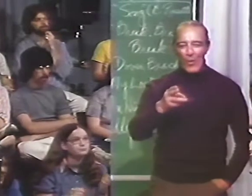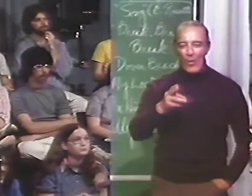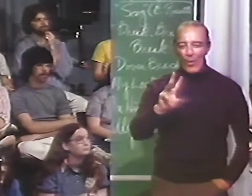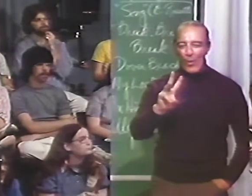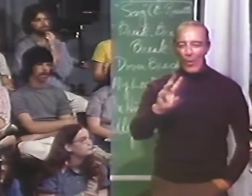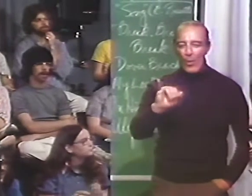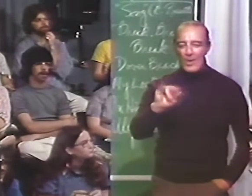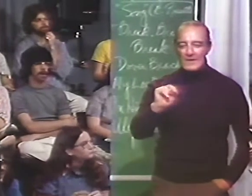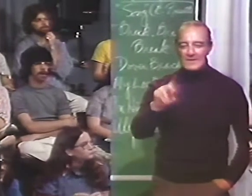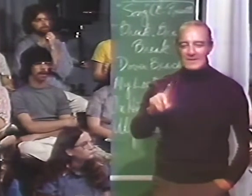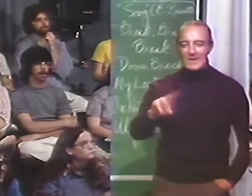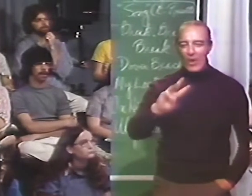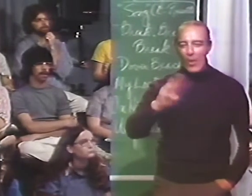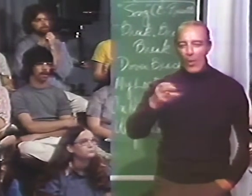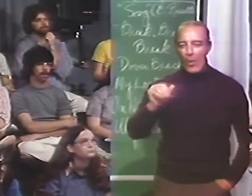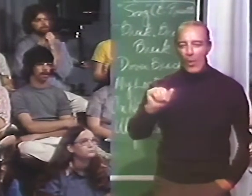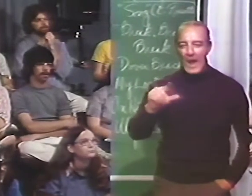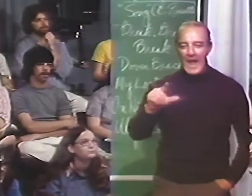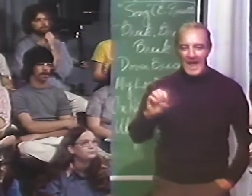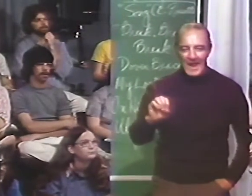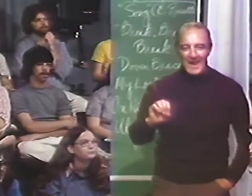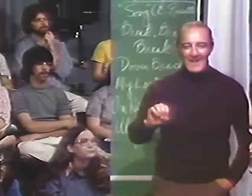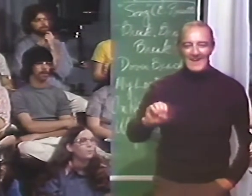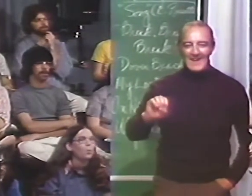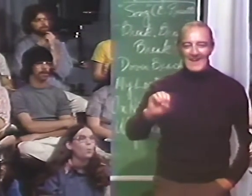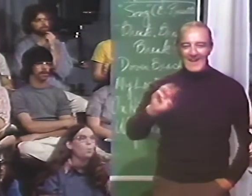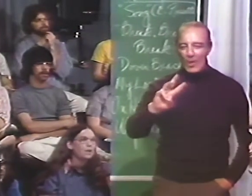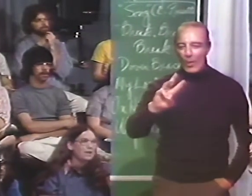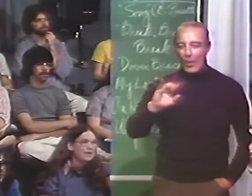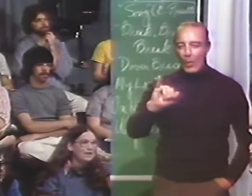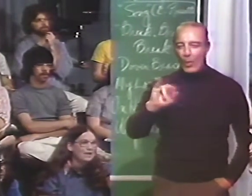WIND, WHALE...